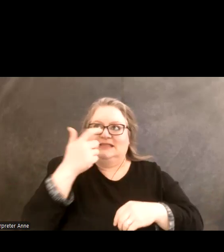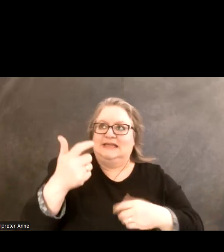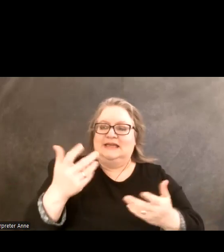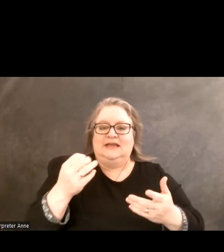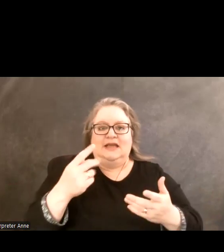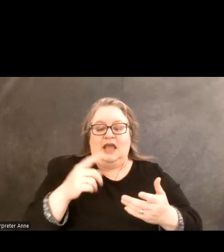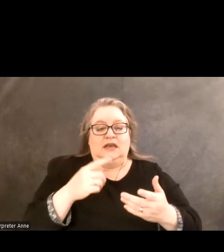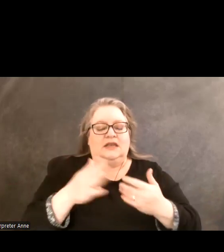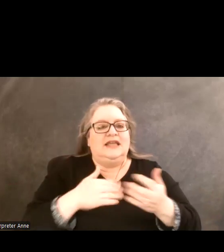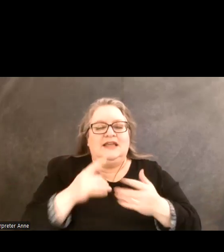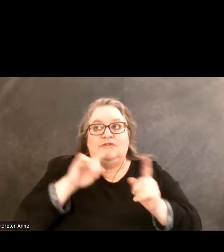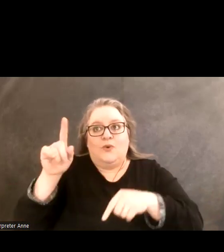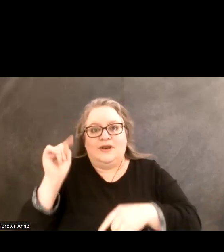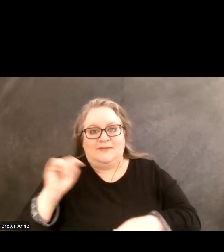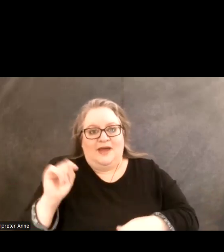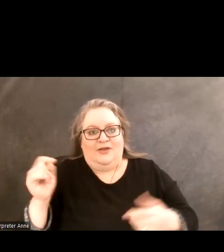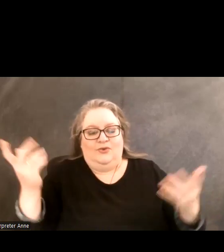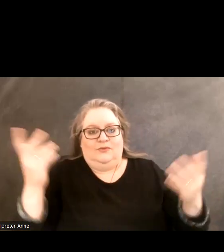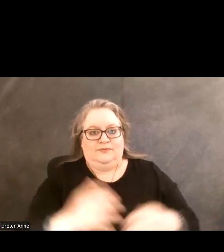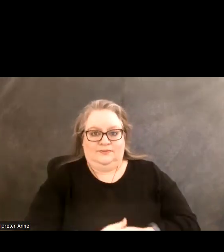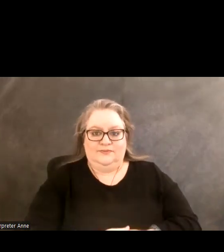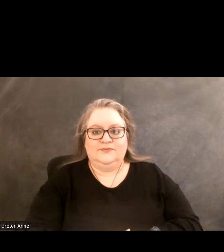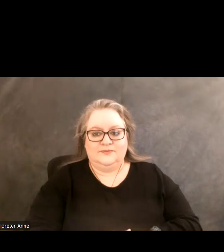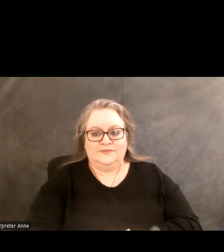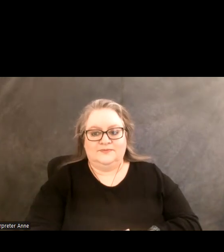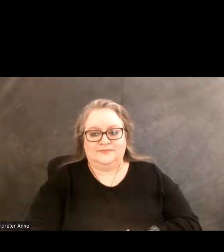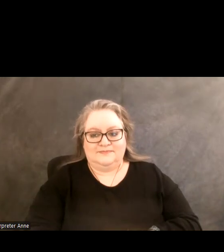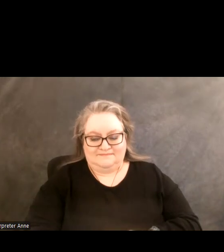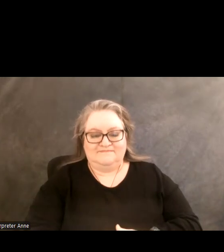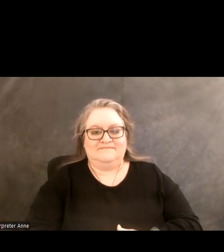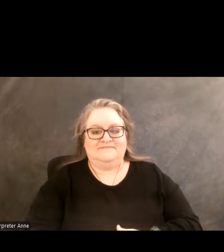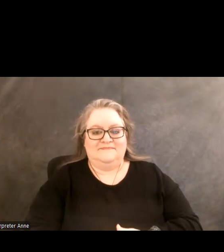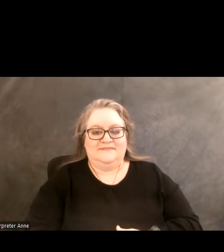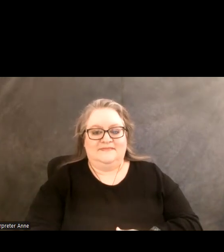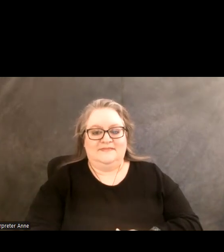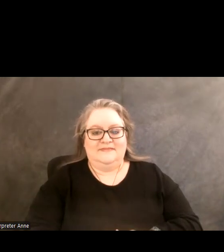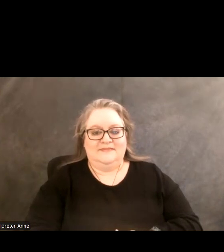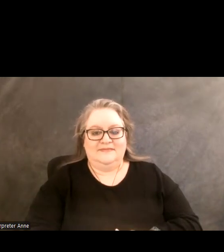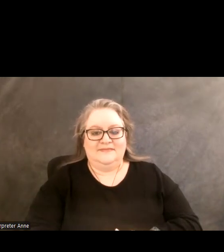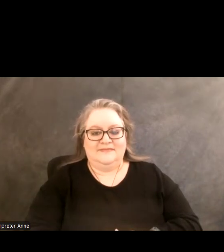bathroom. >> TERRI HUDSON: Thank you,